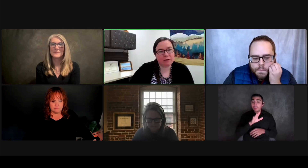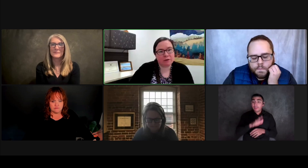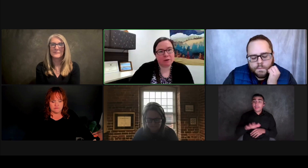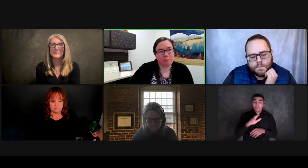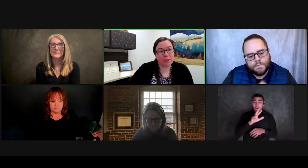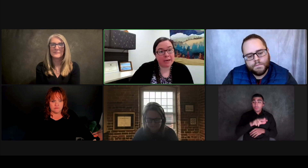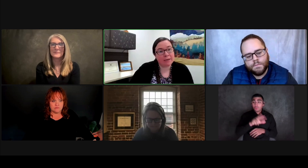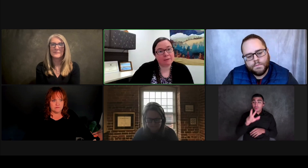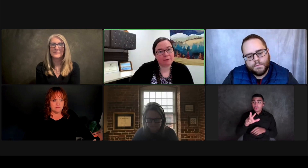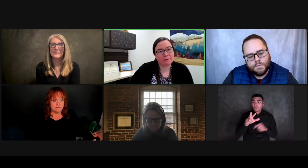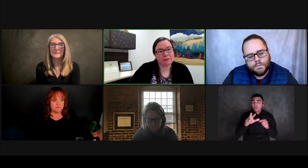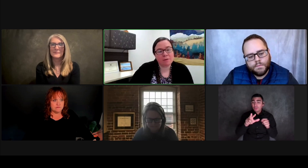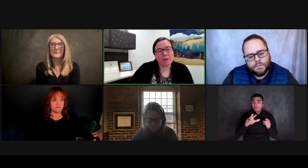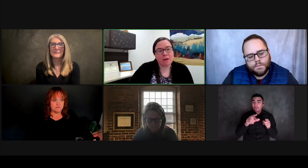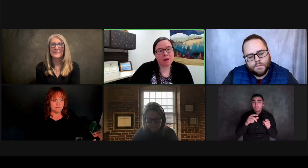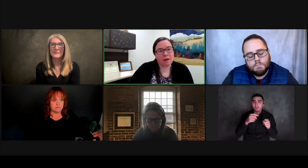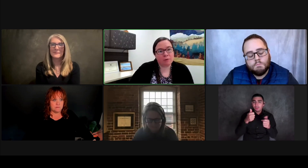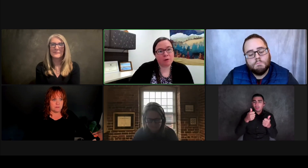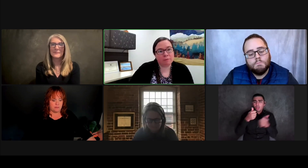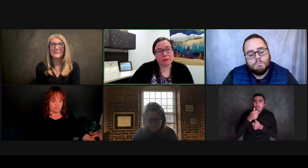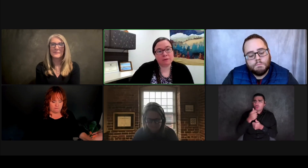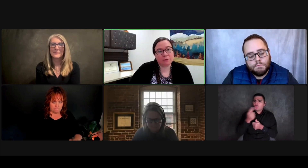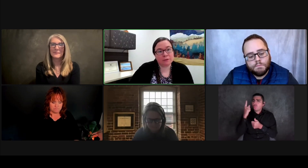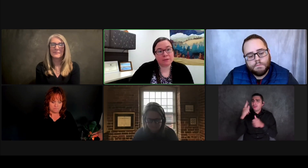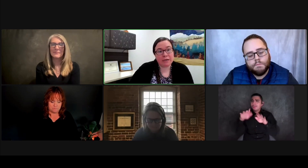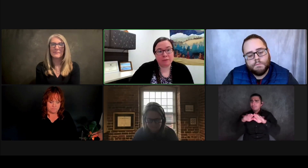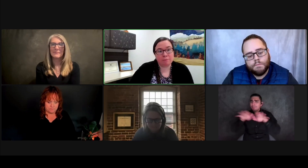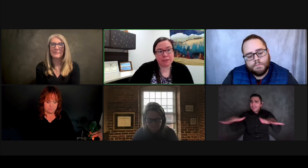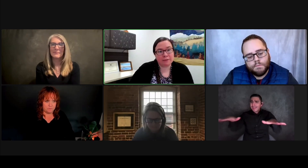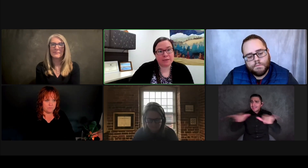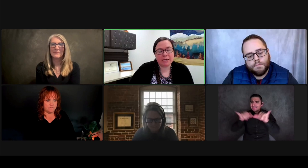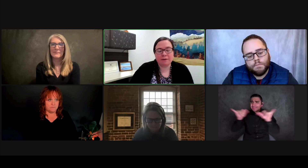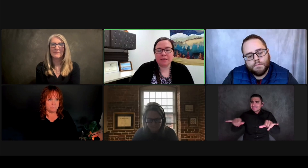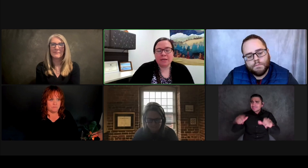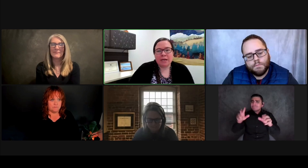under a blanket system called Minnesota State or Minn State.